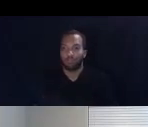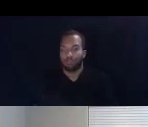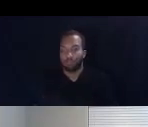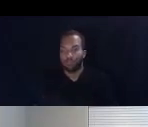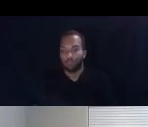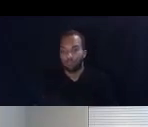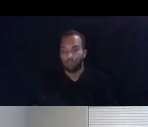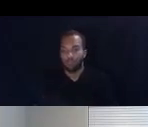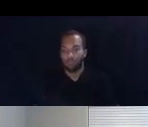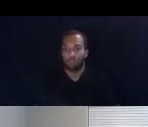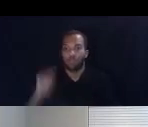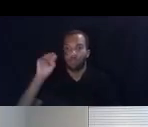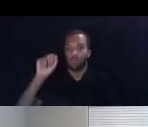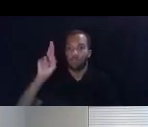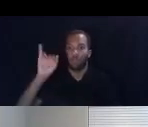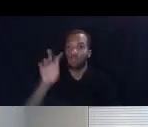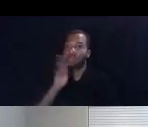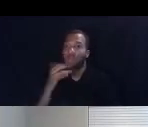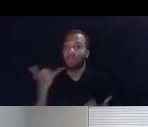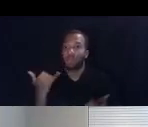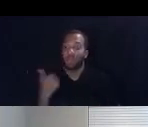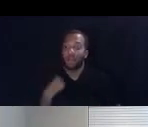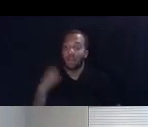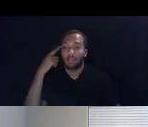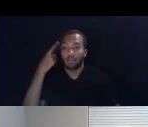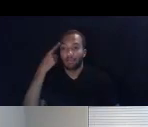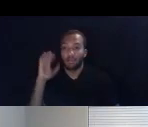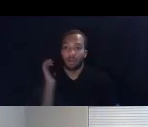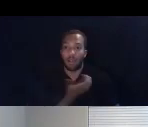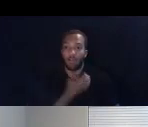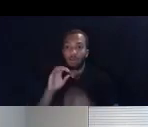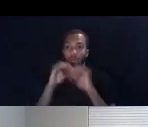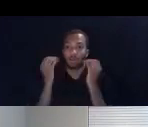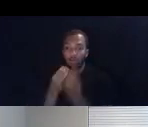I would say for us, or for all CCOs, we are required to also submit progress reports,